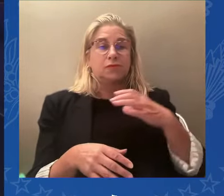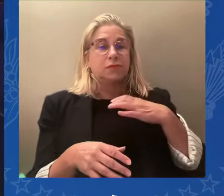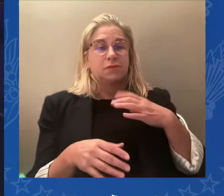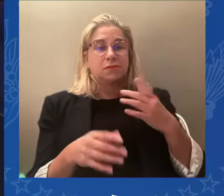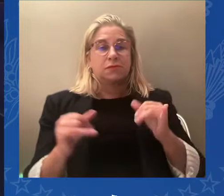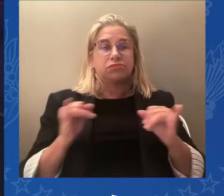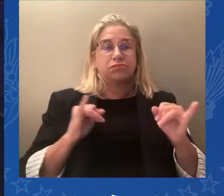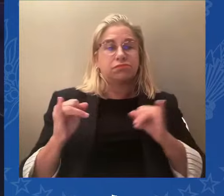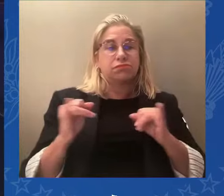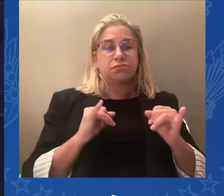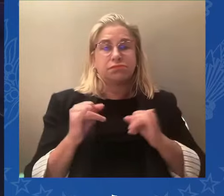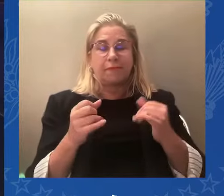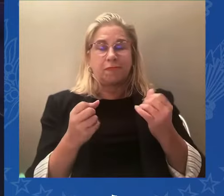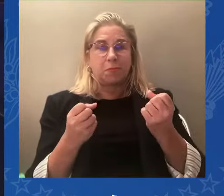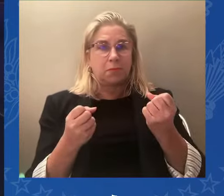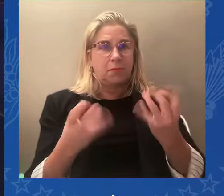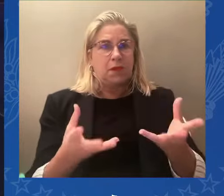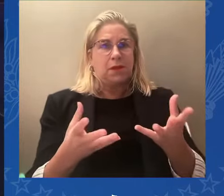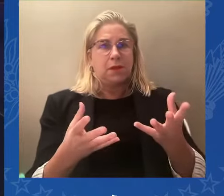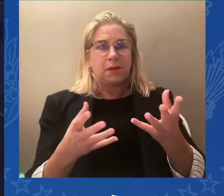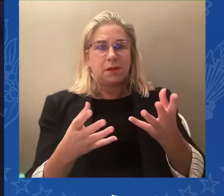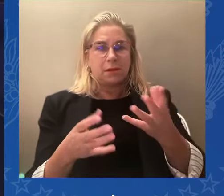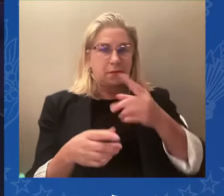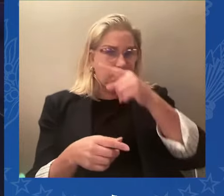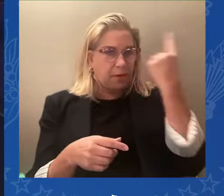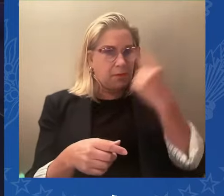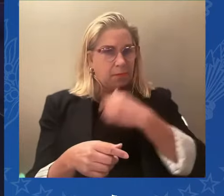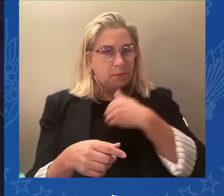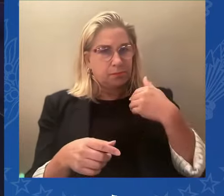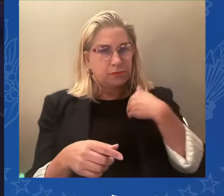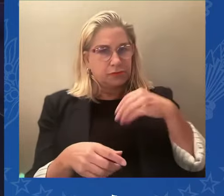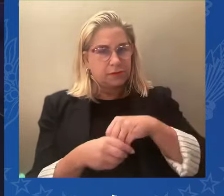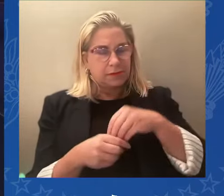Together, we’ve delivered one of the most extraordinary four years of progress ever --